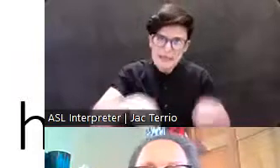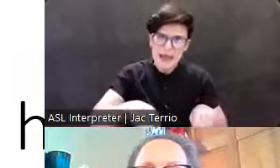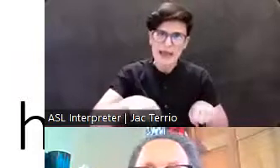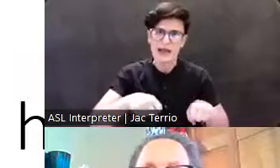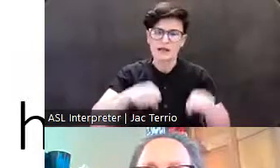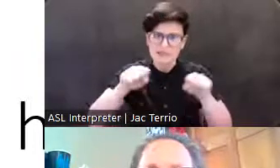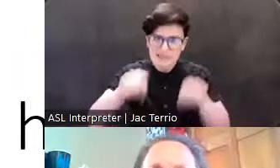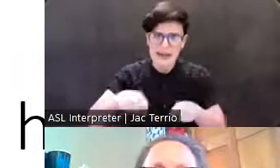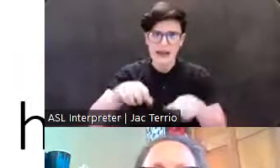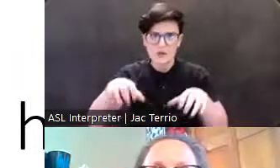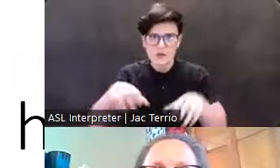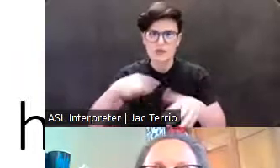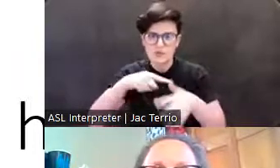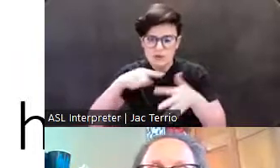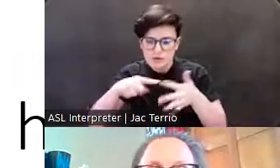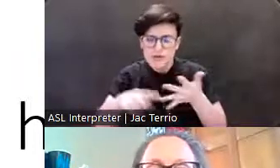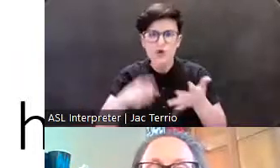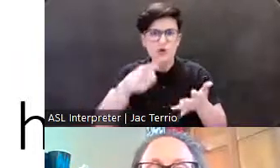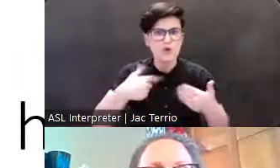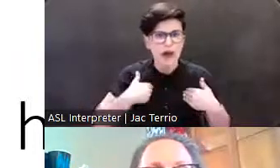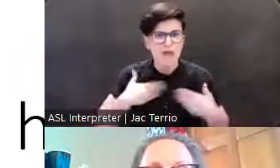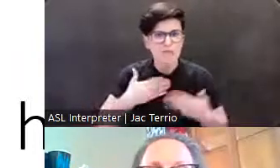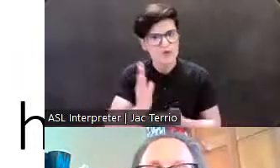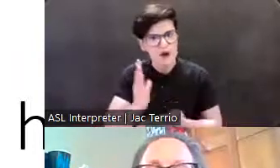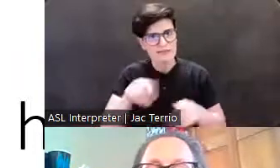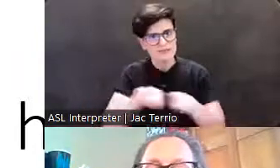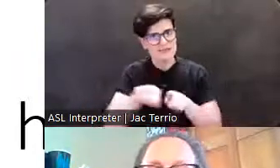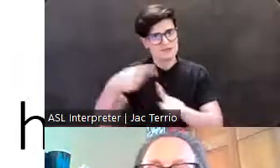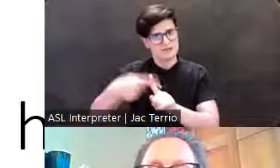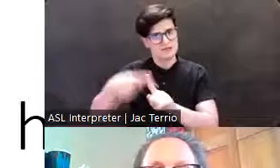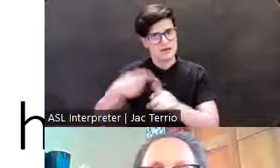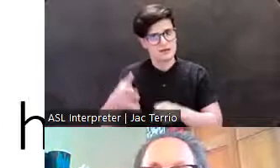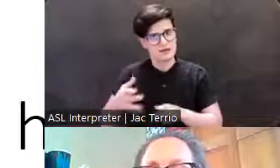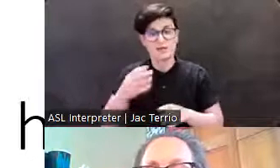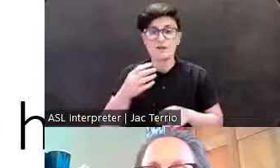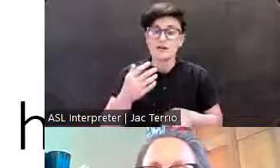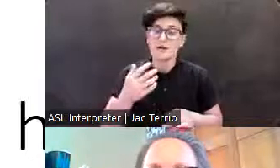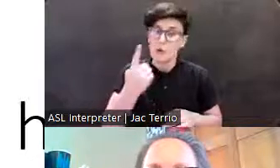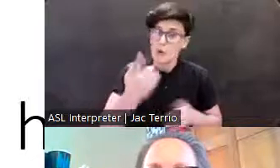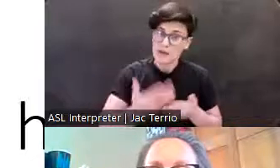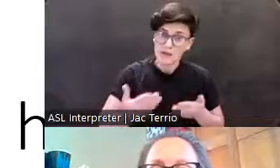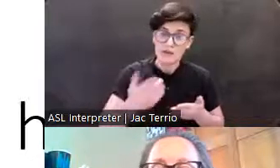One of the most important things I want people to know is that a lease does not have to be in writing.